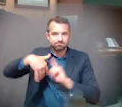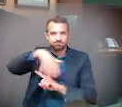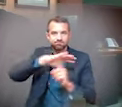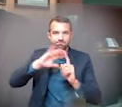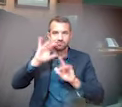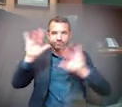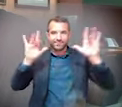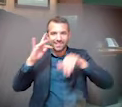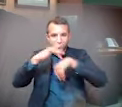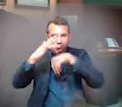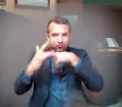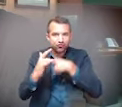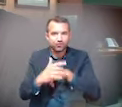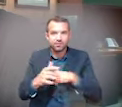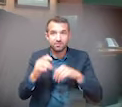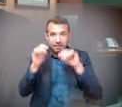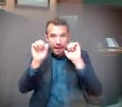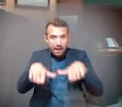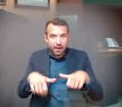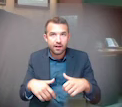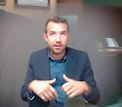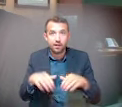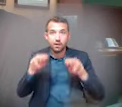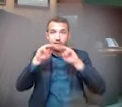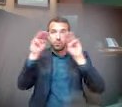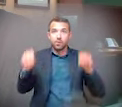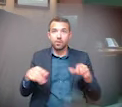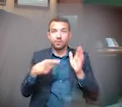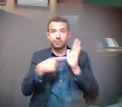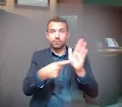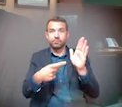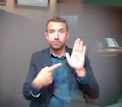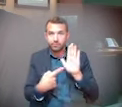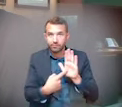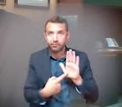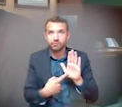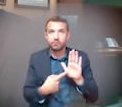But at our museum exhibit, it wasn't just accessible to blind individuals.